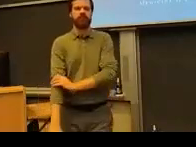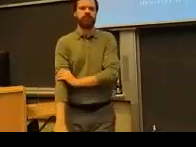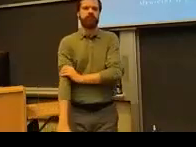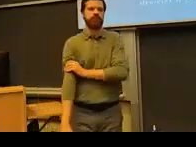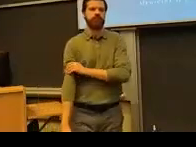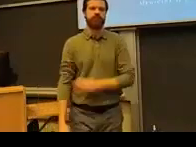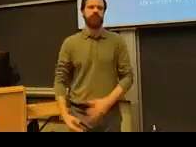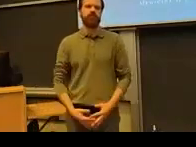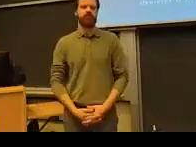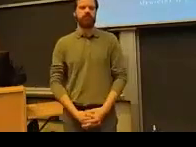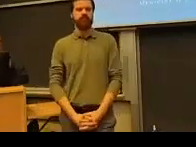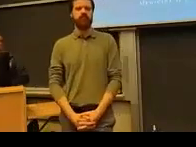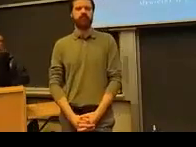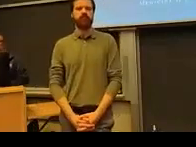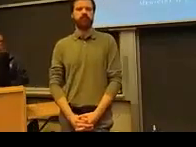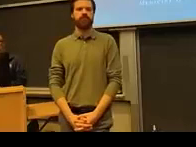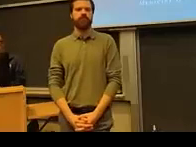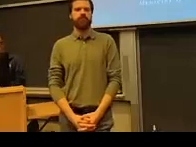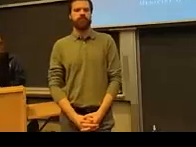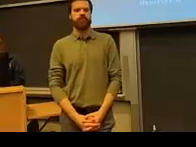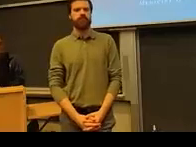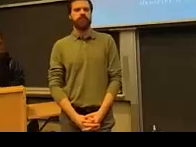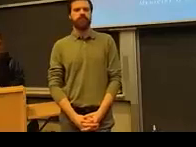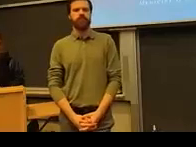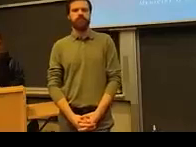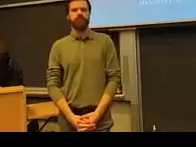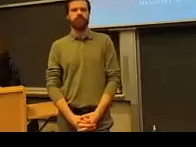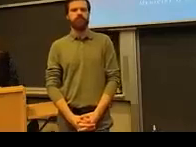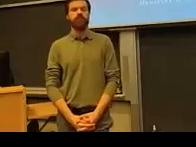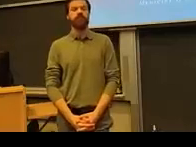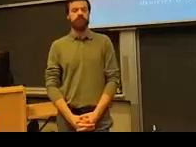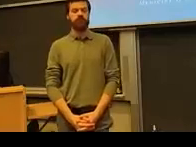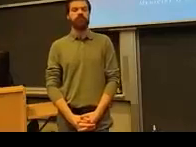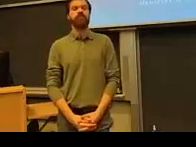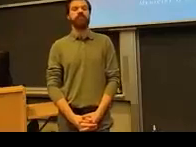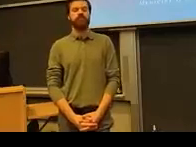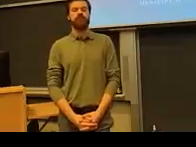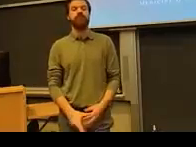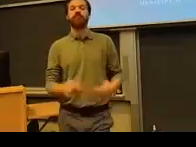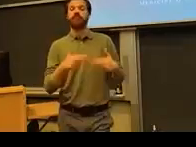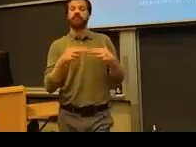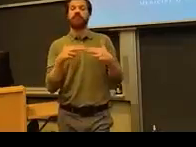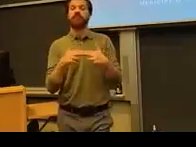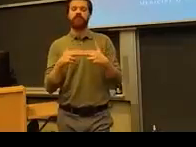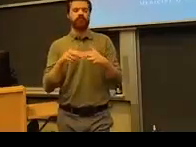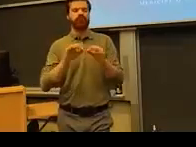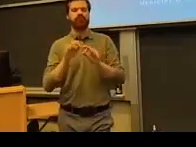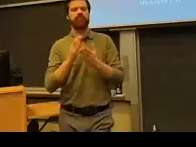um and the focus of of the slides here were to describe some of the Innovations to the National